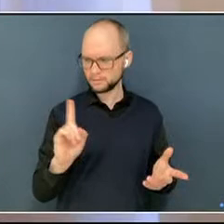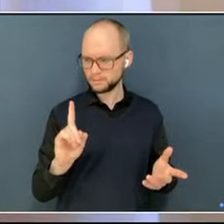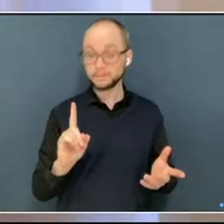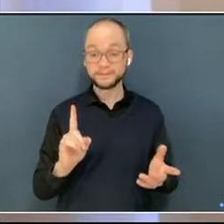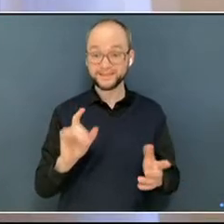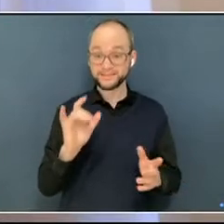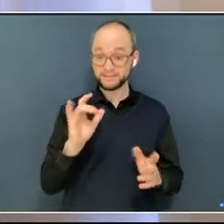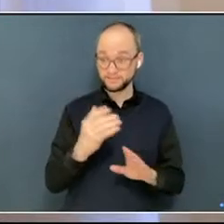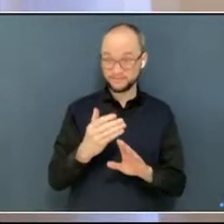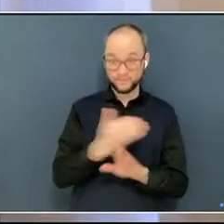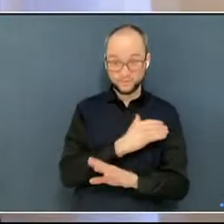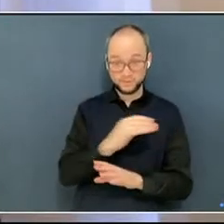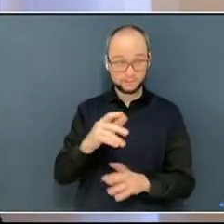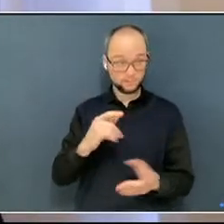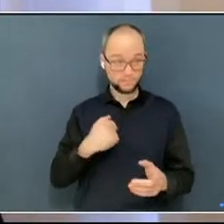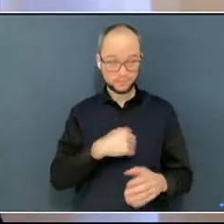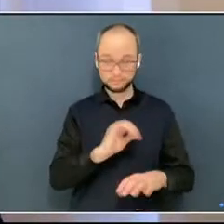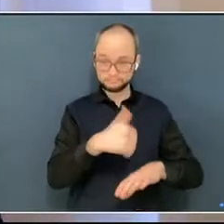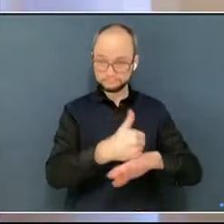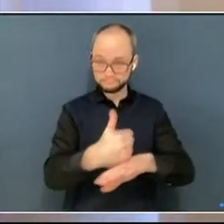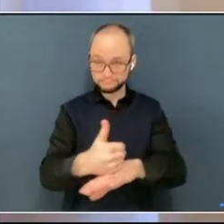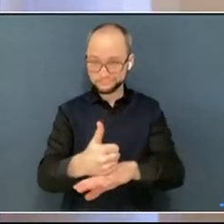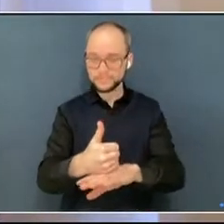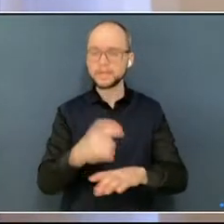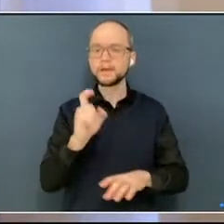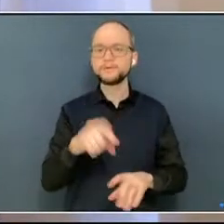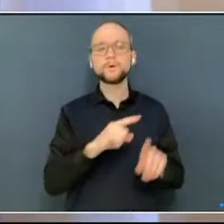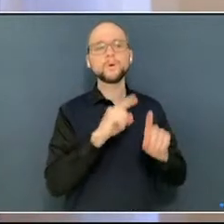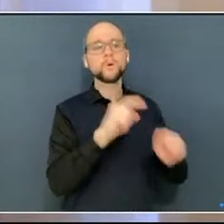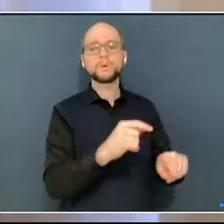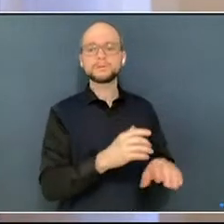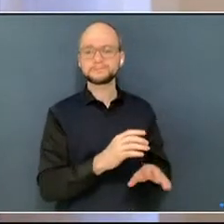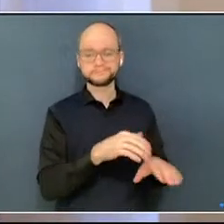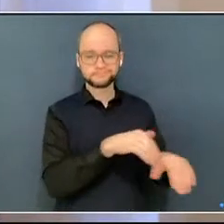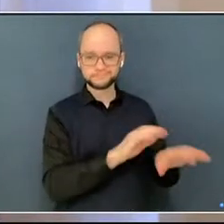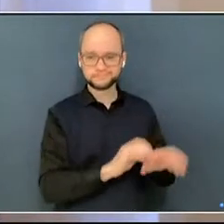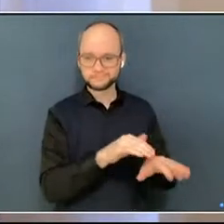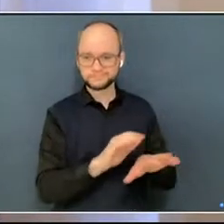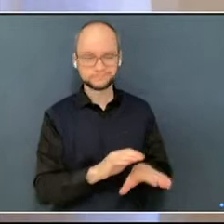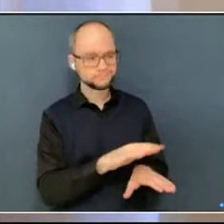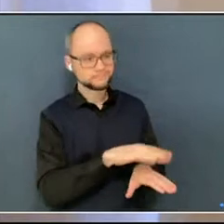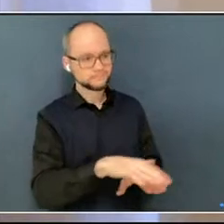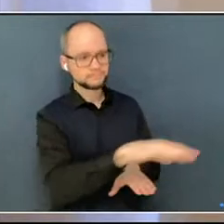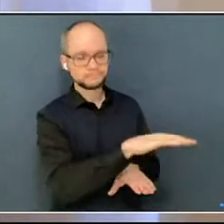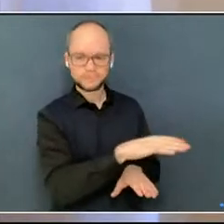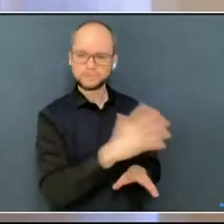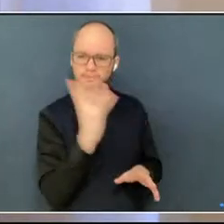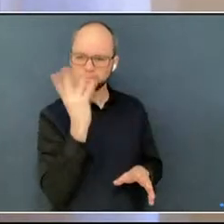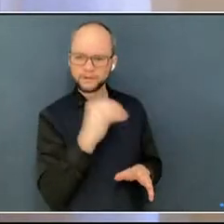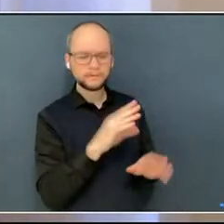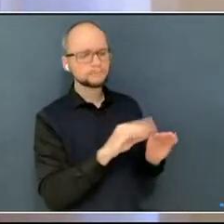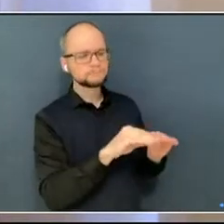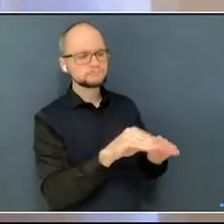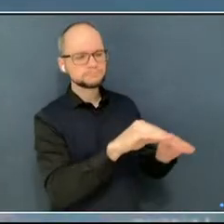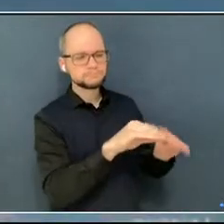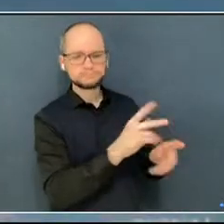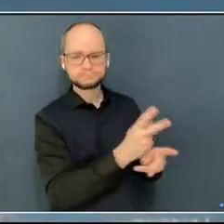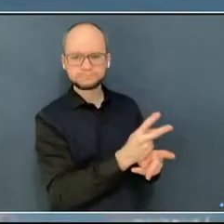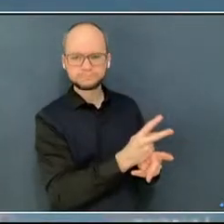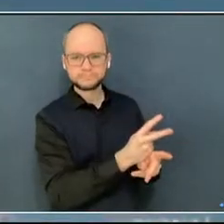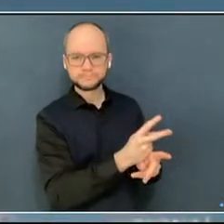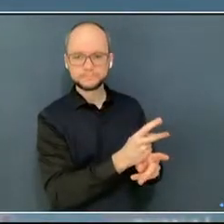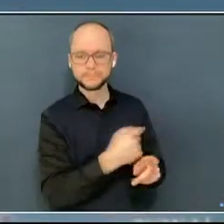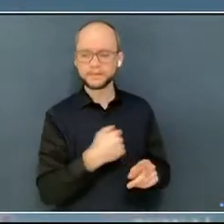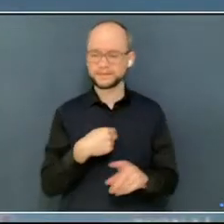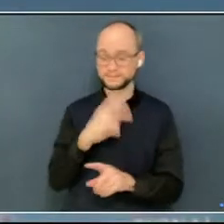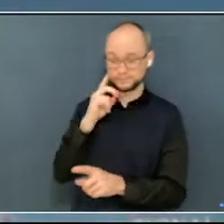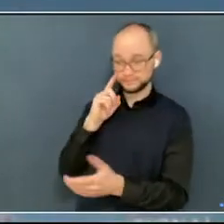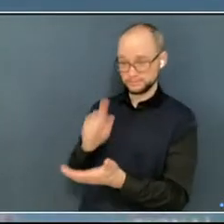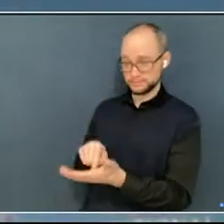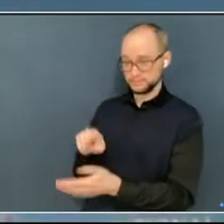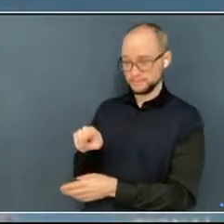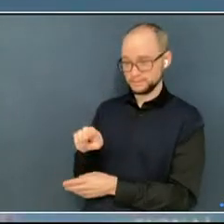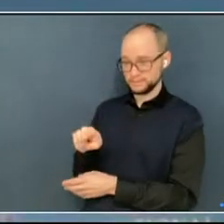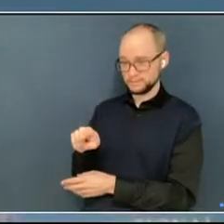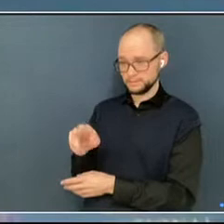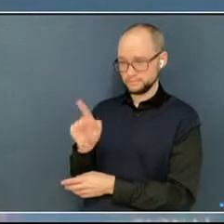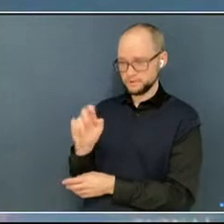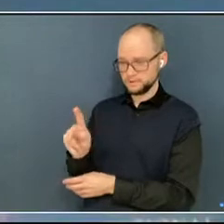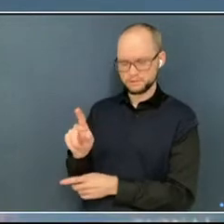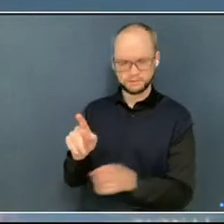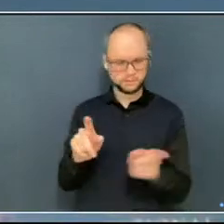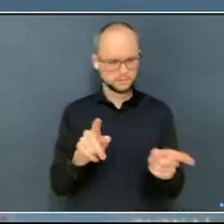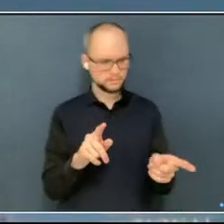picnic and what have you, but it had me thinking. >> But not the parks. Yeah. So that's really